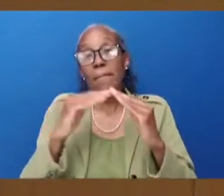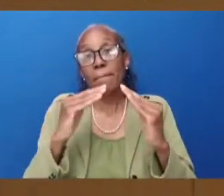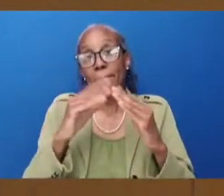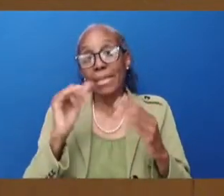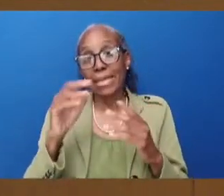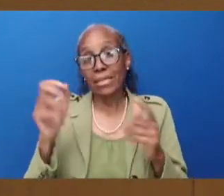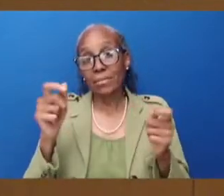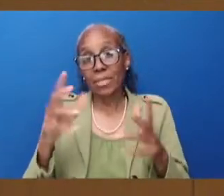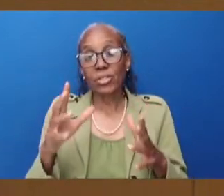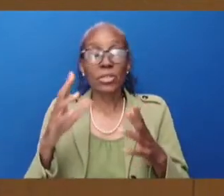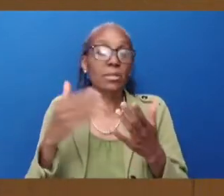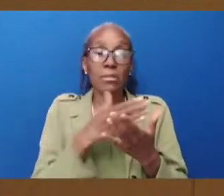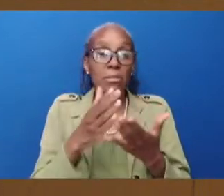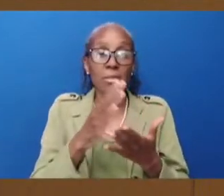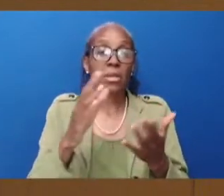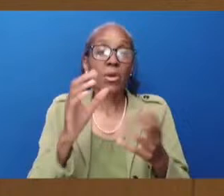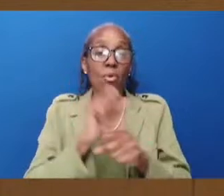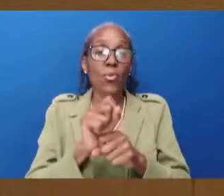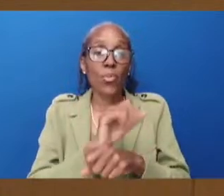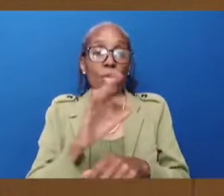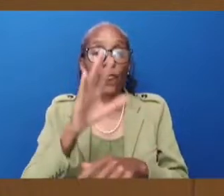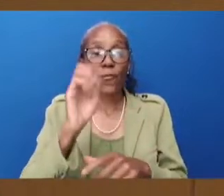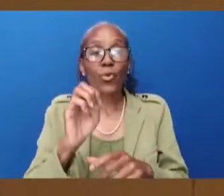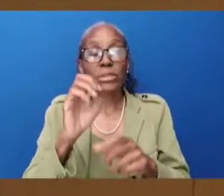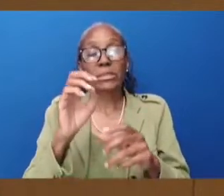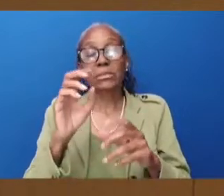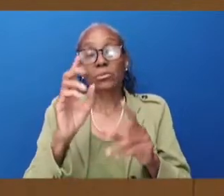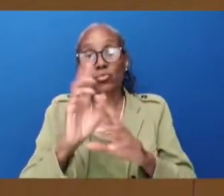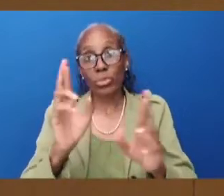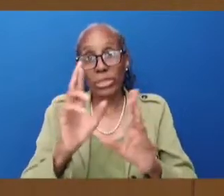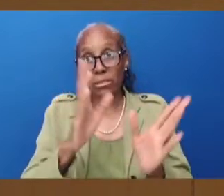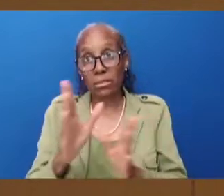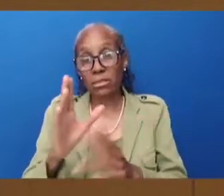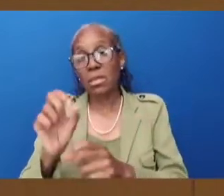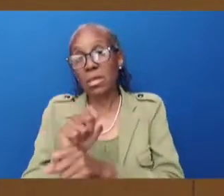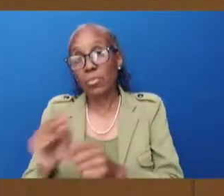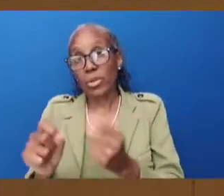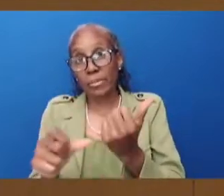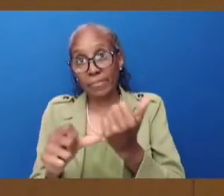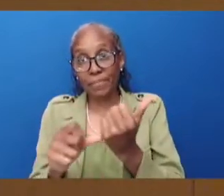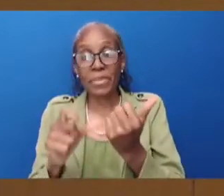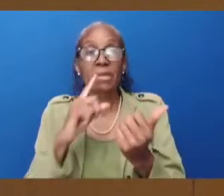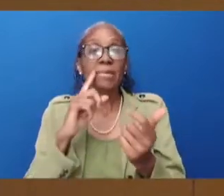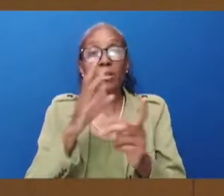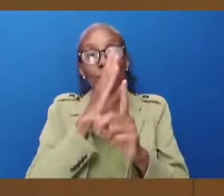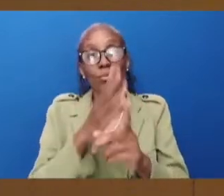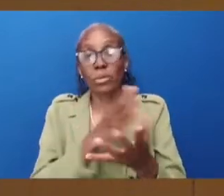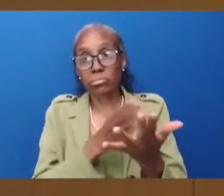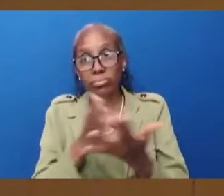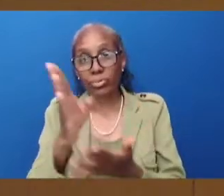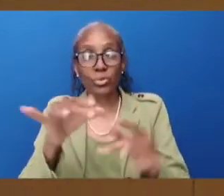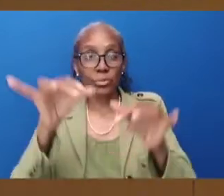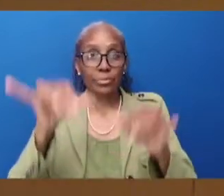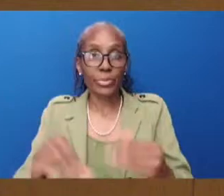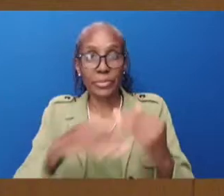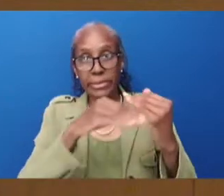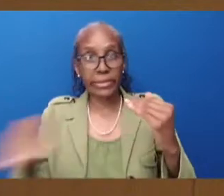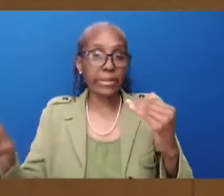RESOURCE HUB THAT OFFERS FOOD,